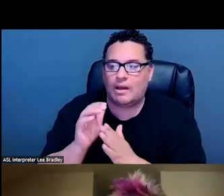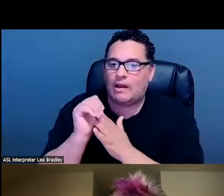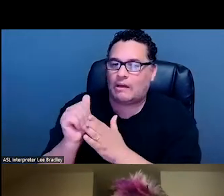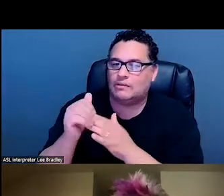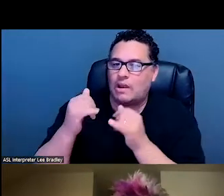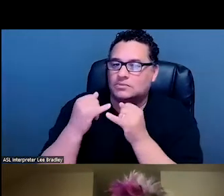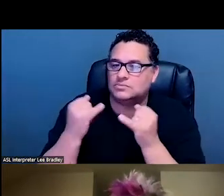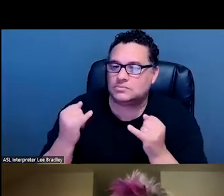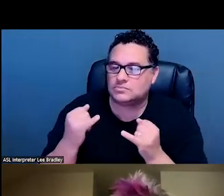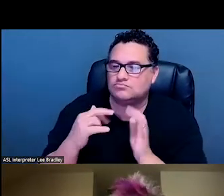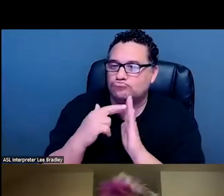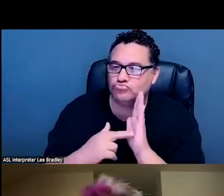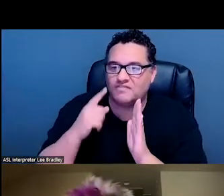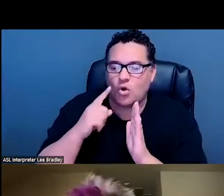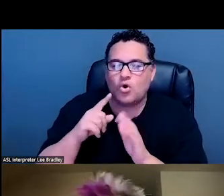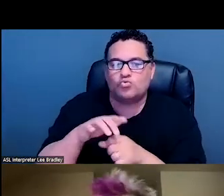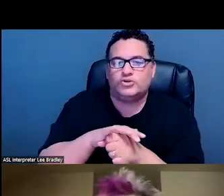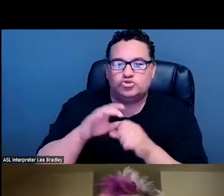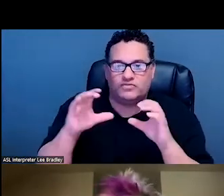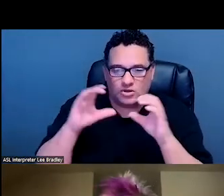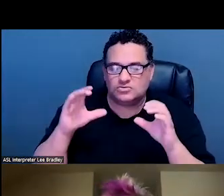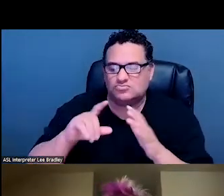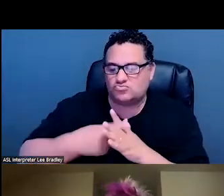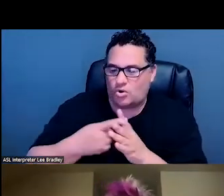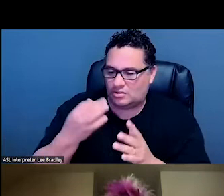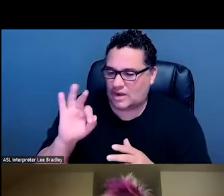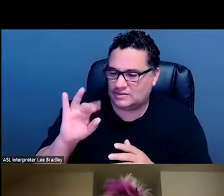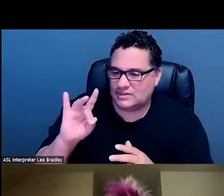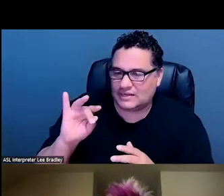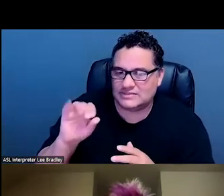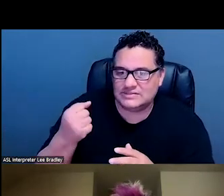CERTIFICATION. THESE STARTED IN THE 1980S, THEY CONTINUE TO EVOLVE. THEY CONTINUE TO EVOLVE.